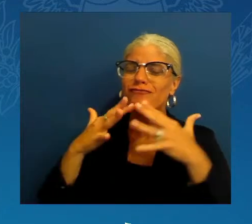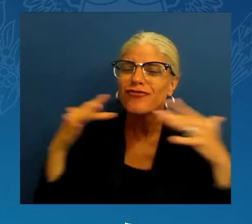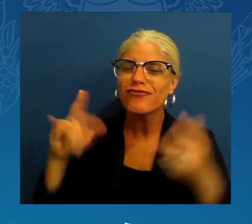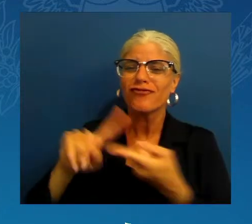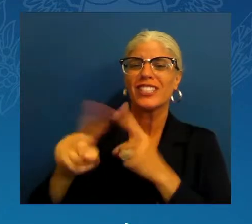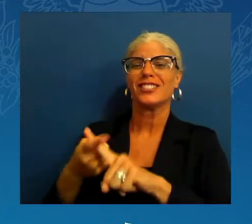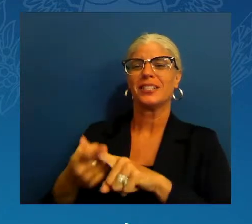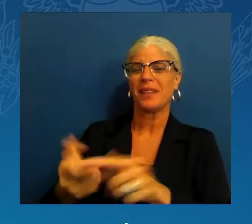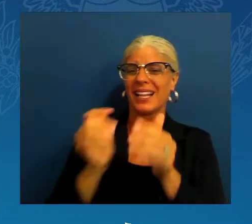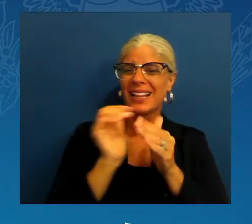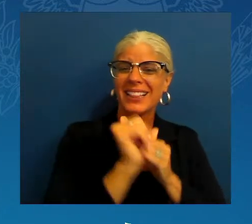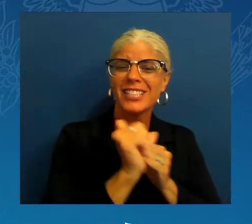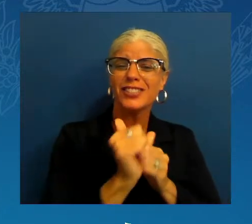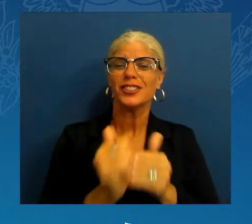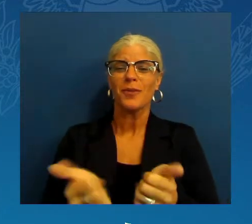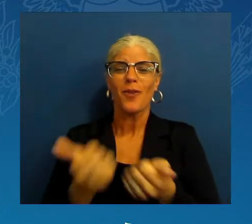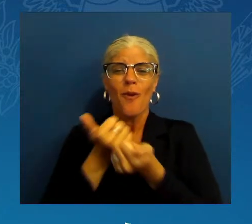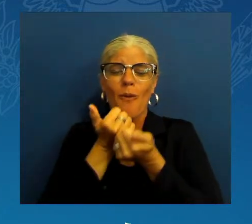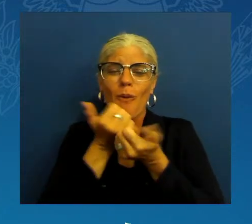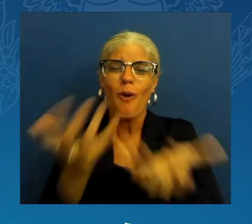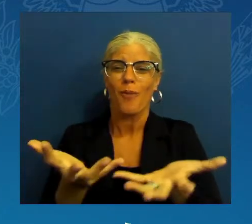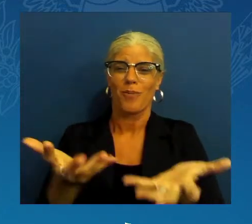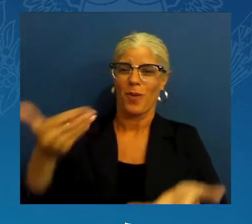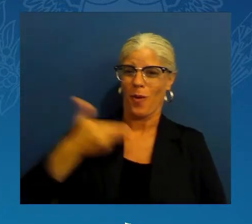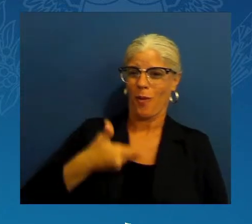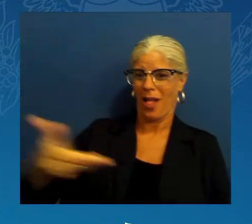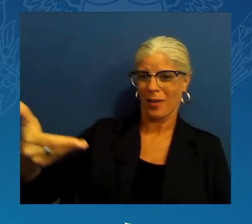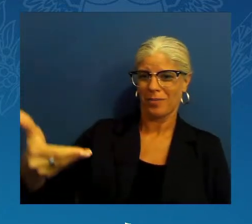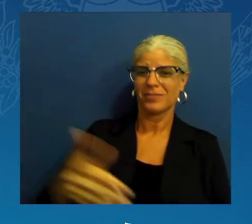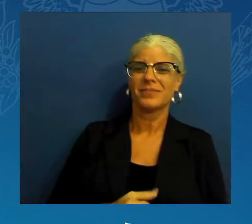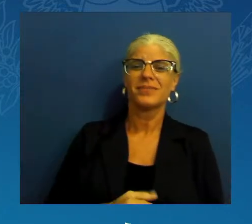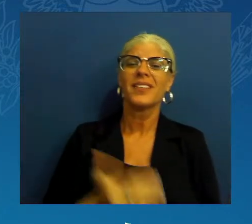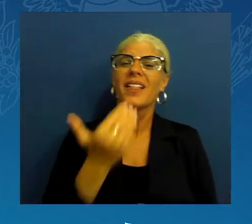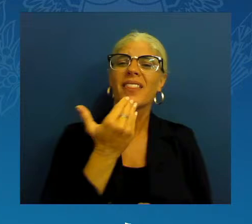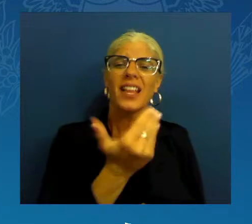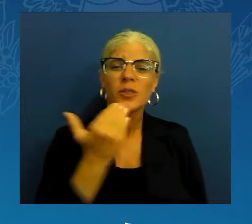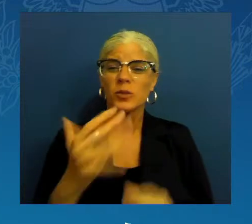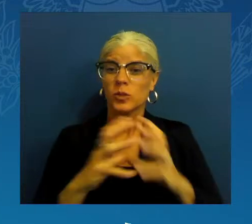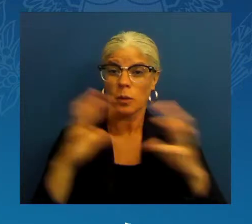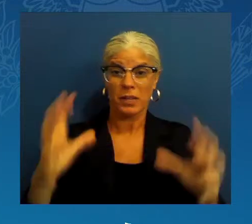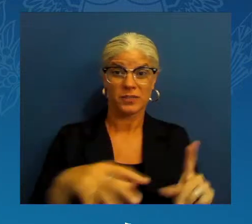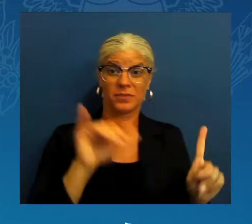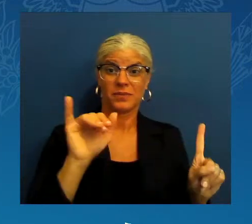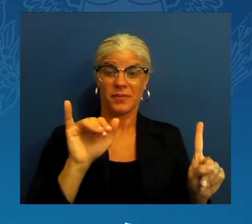And to the International Board of Directors, to the Council of Presidents of the National Pan-Hellenic Council,